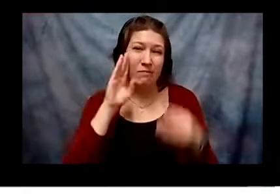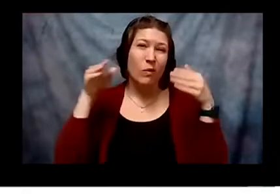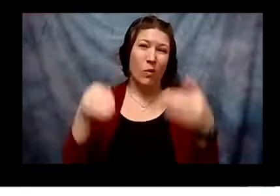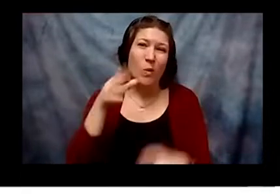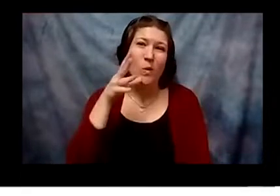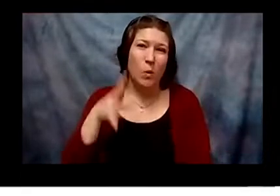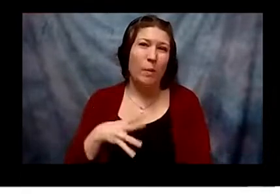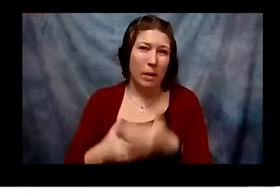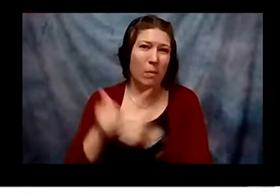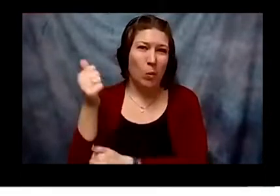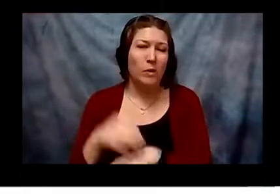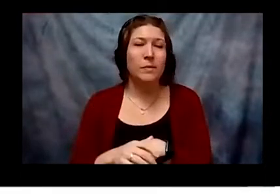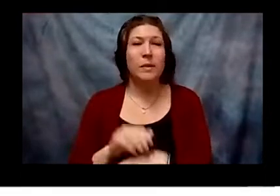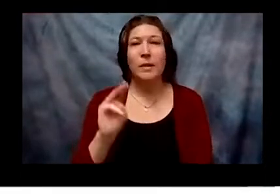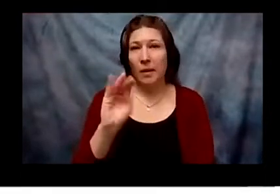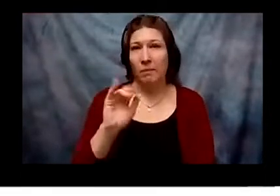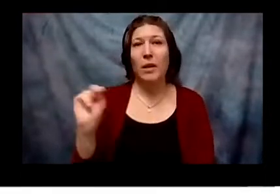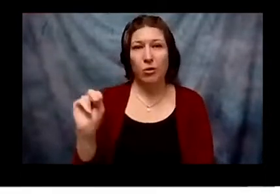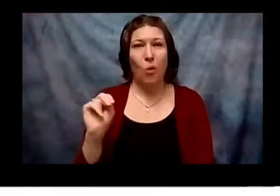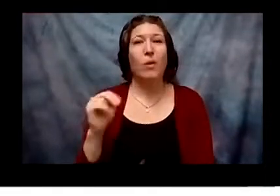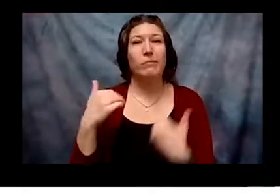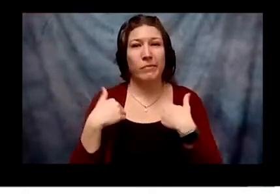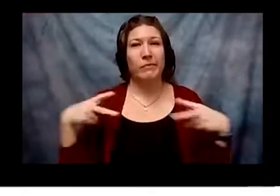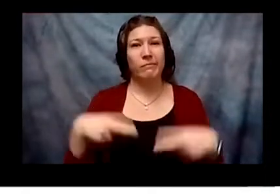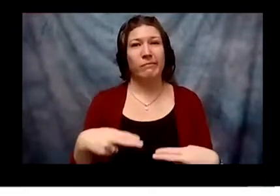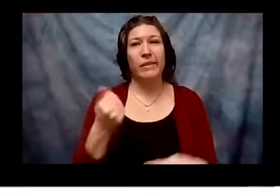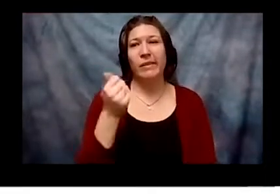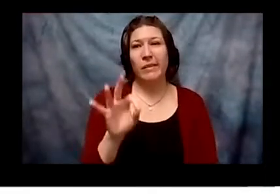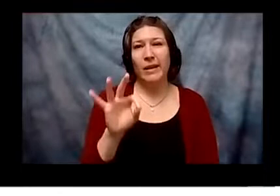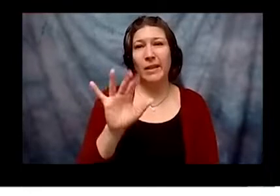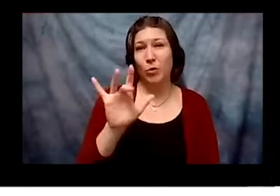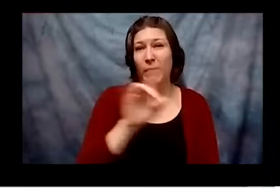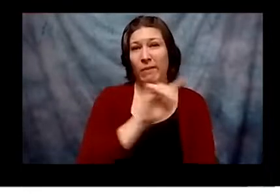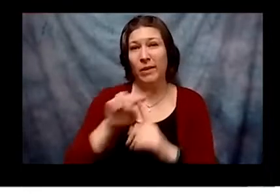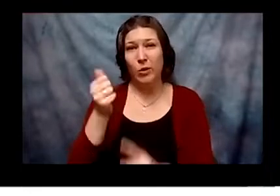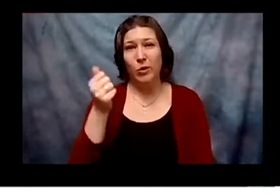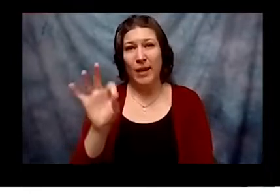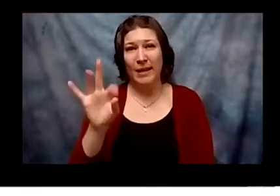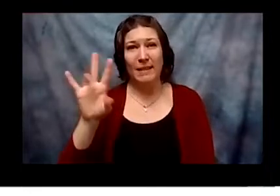Minnesota practiced sterilization from 1925 to 1975.